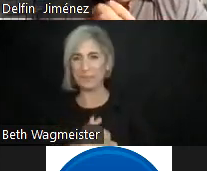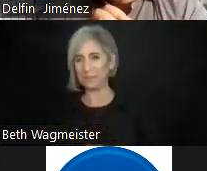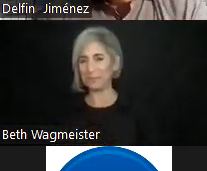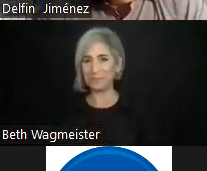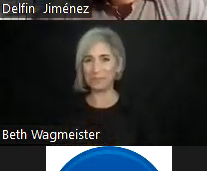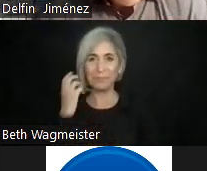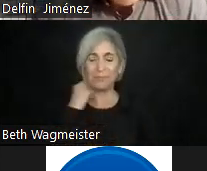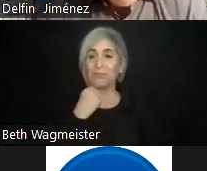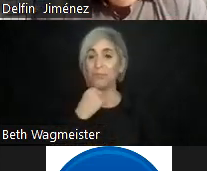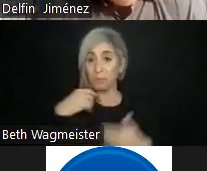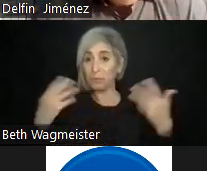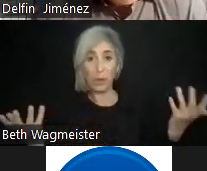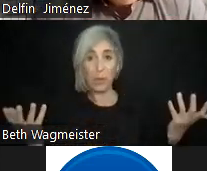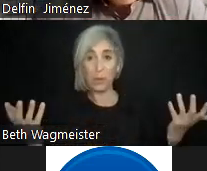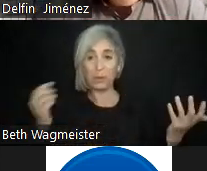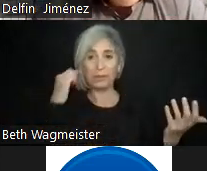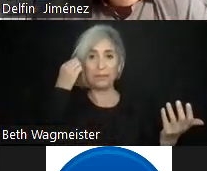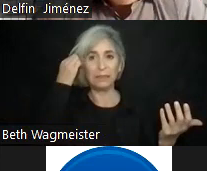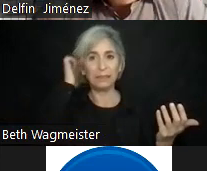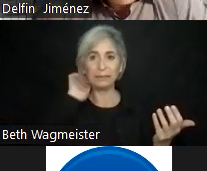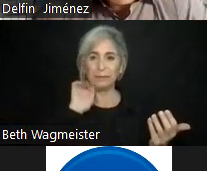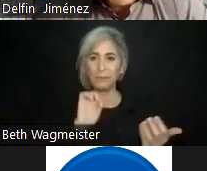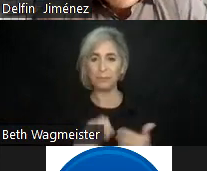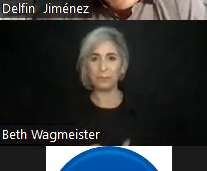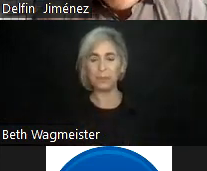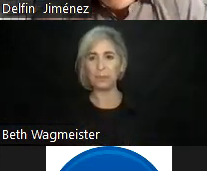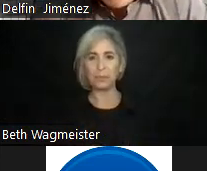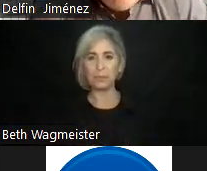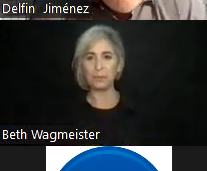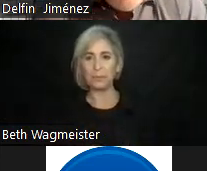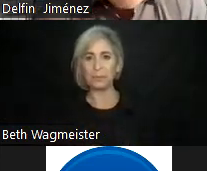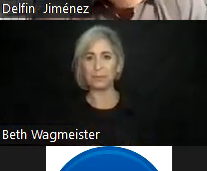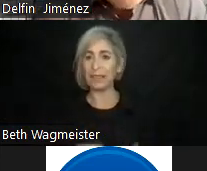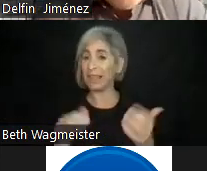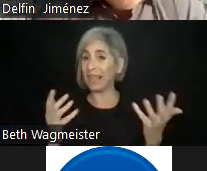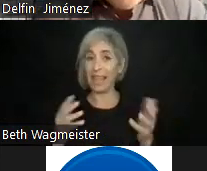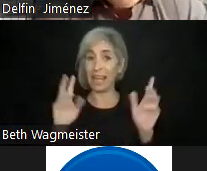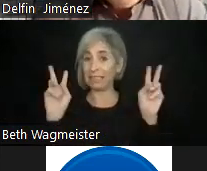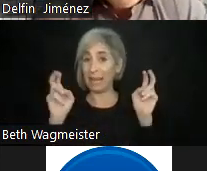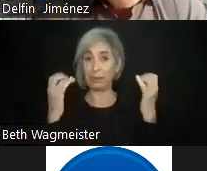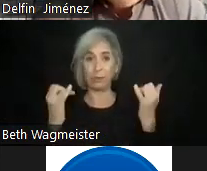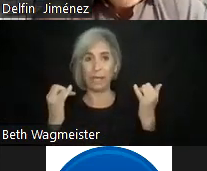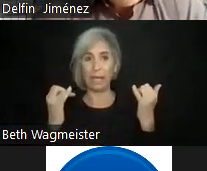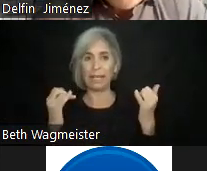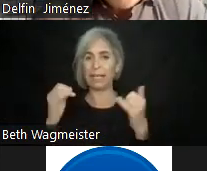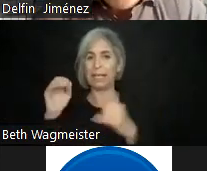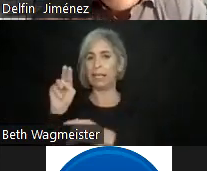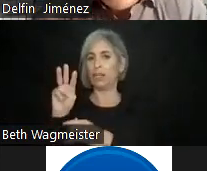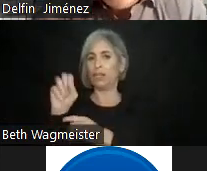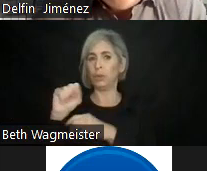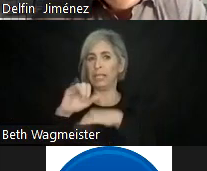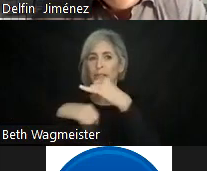Then our issue today is news in the international accessibility standards.